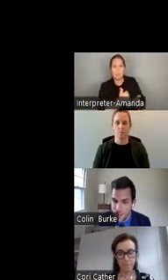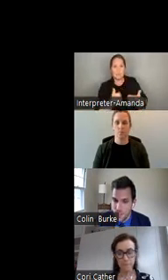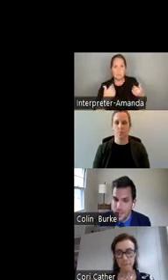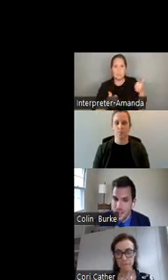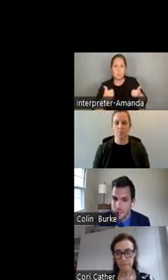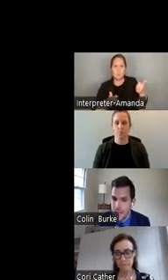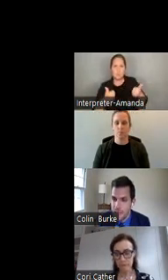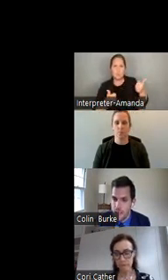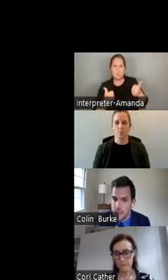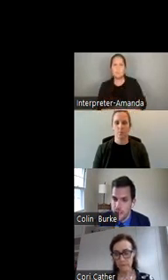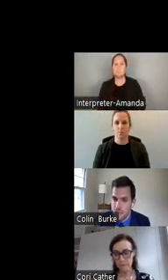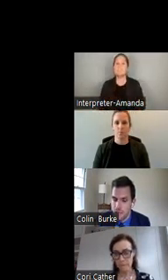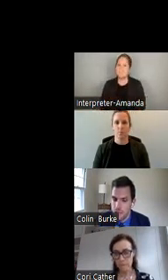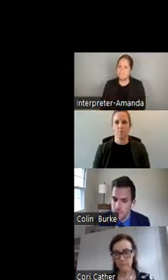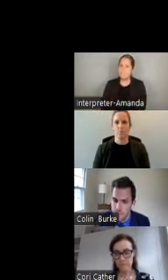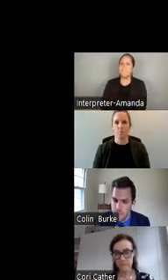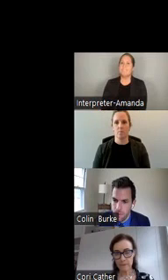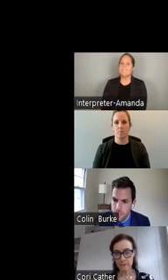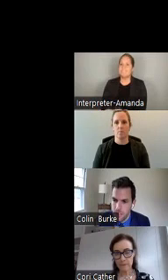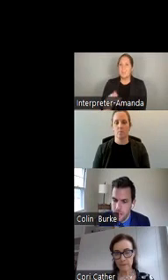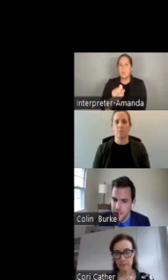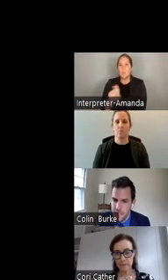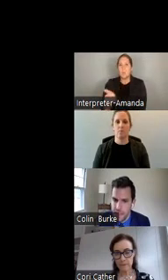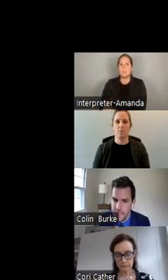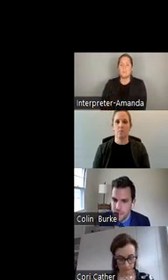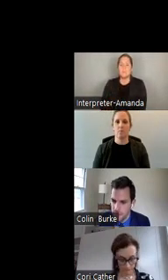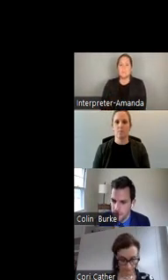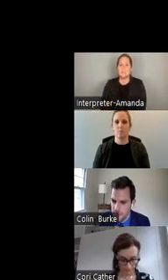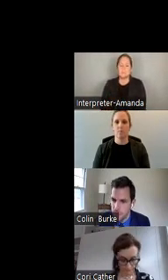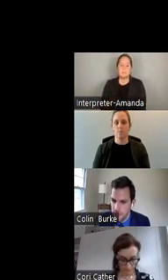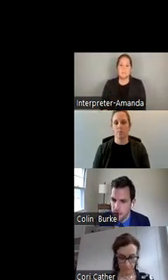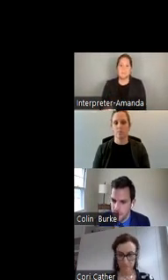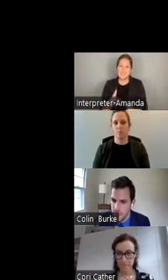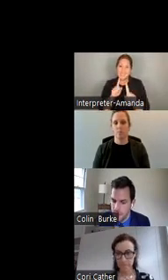question um and I think it's it's a probably unsatisfying answer that it's really context